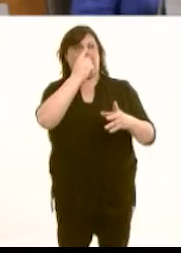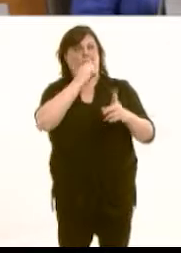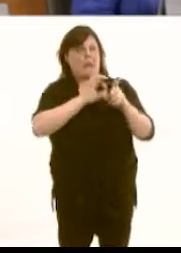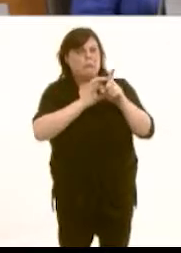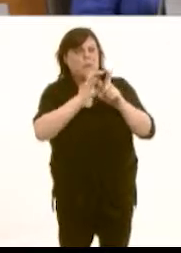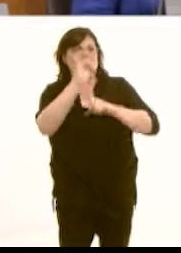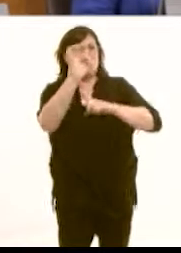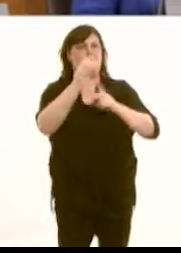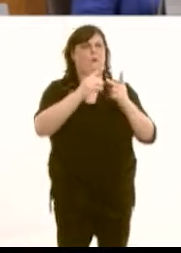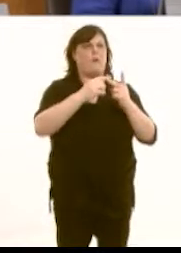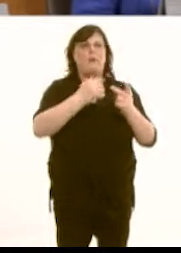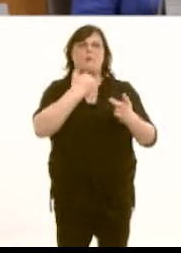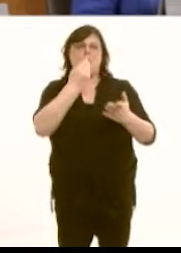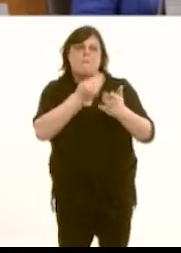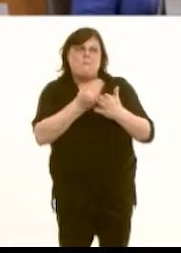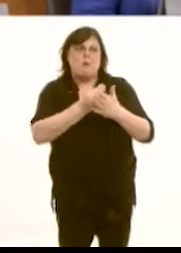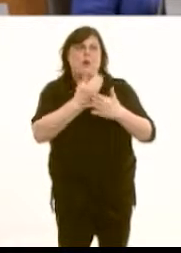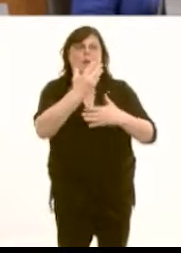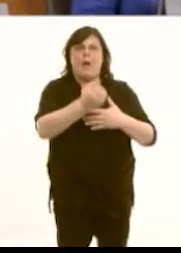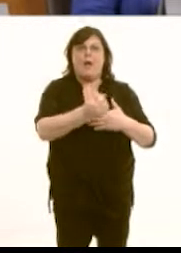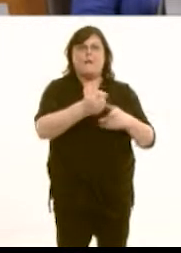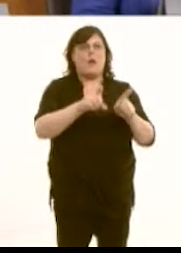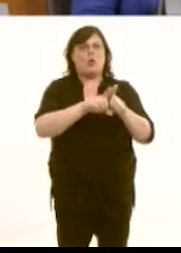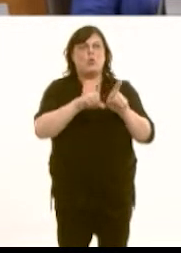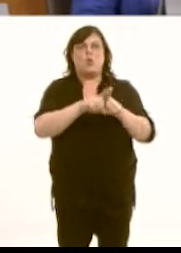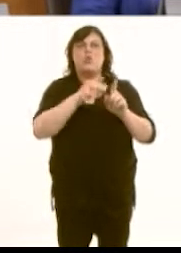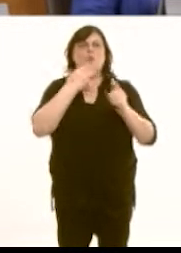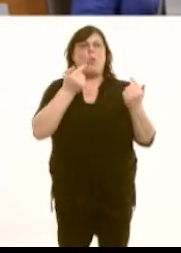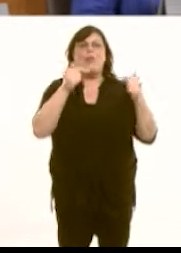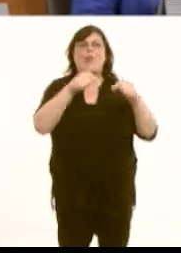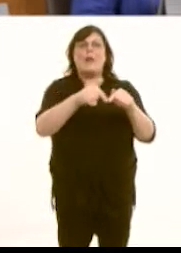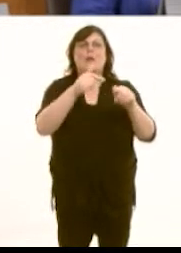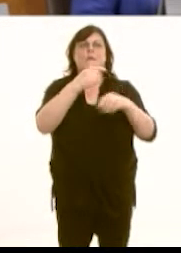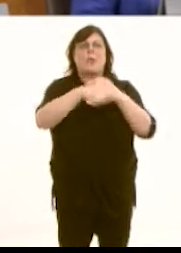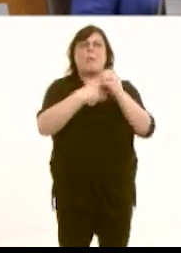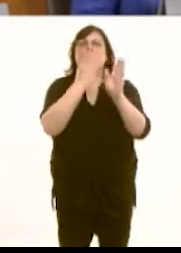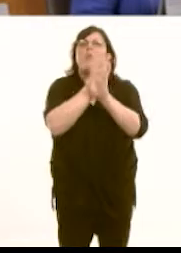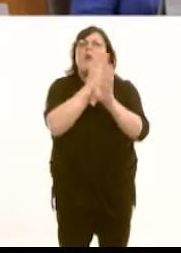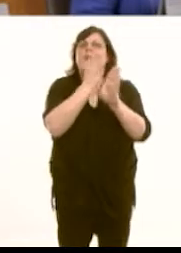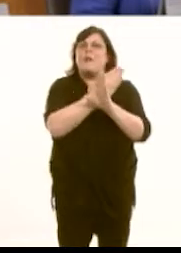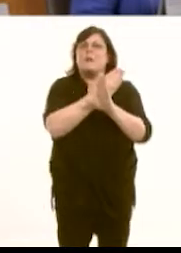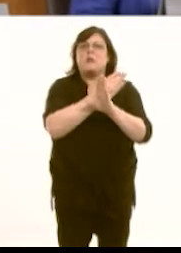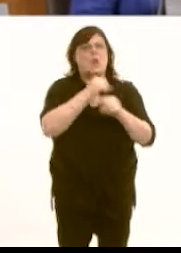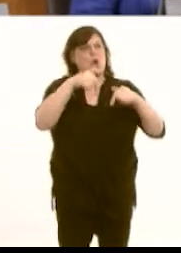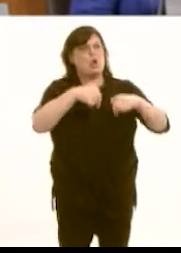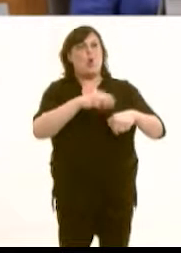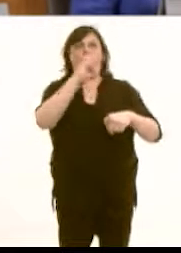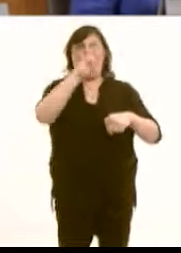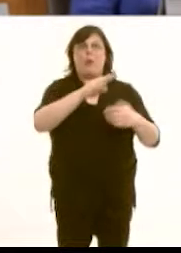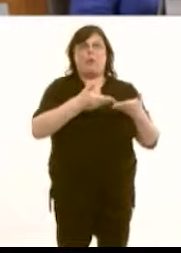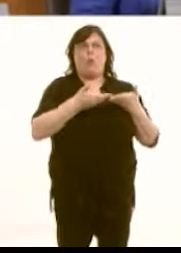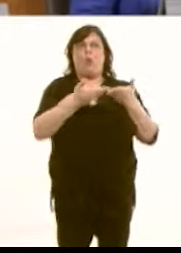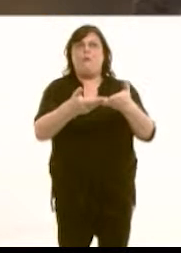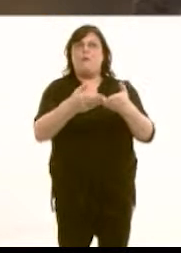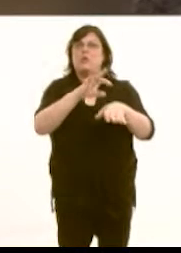in that country, and one that isn't under threat of privatisation, and on all four counts, we're able to offer that two doctors who wish to come to Wales.